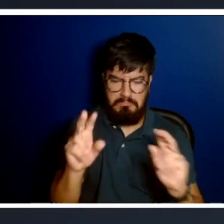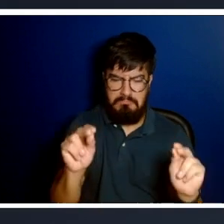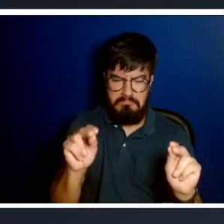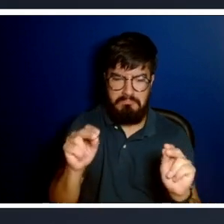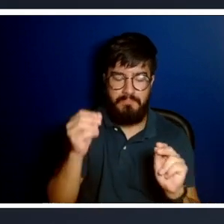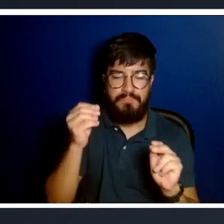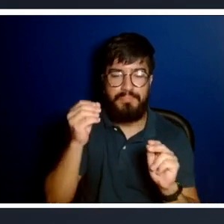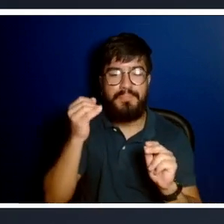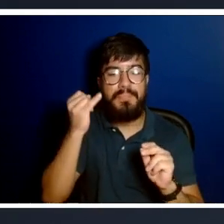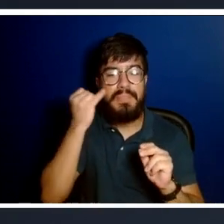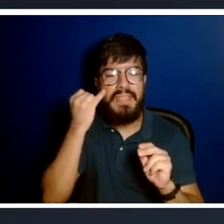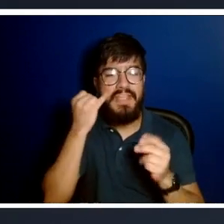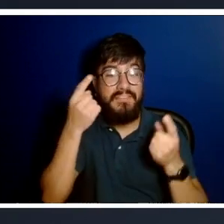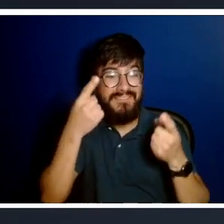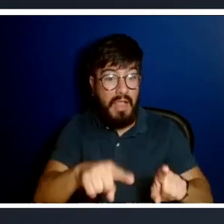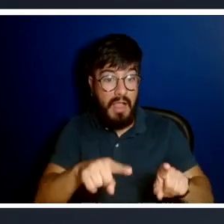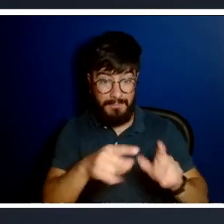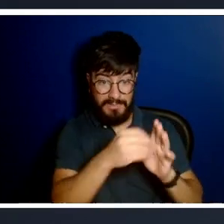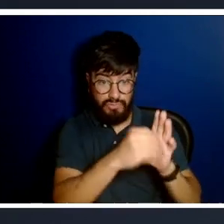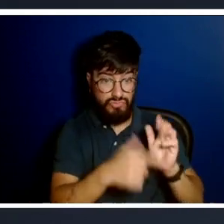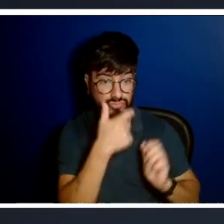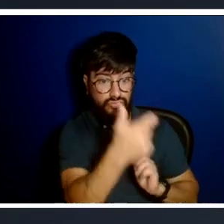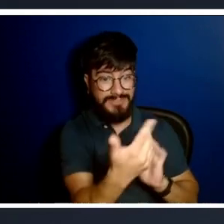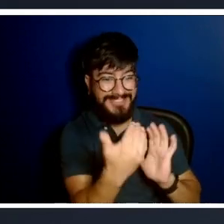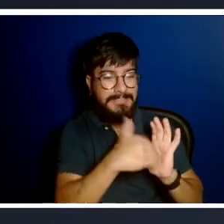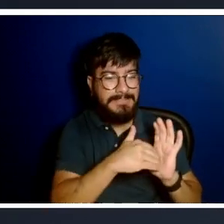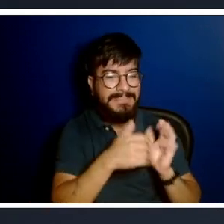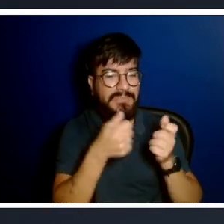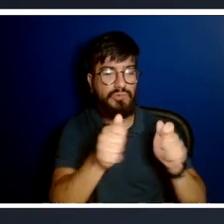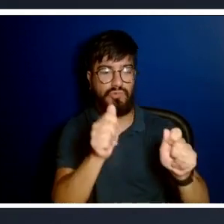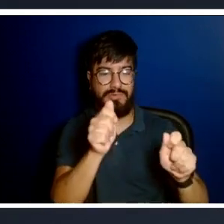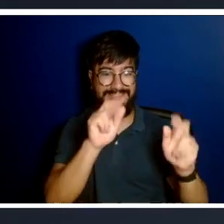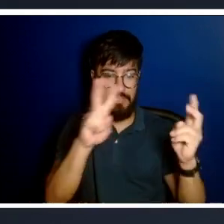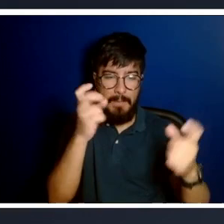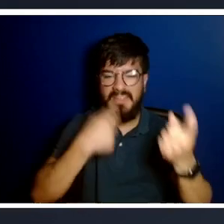watching it again because we have many people that like to join year after year, there will